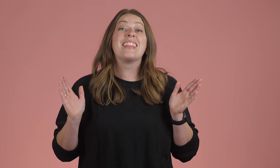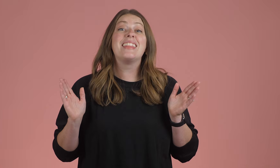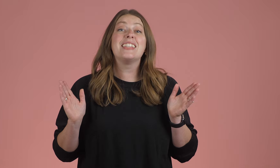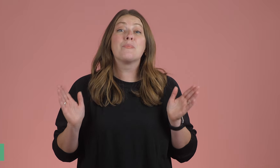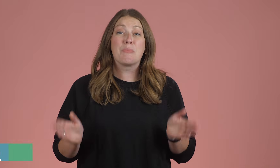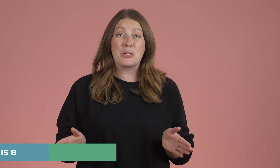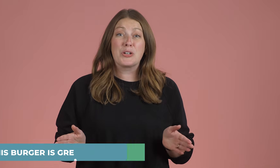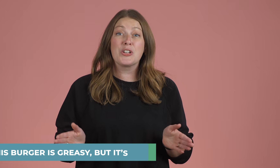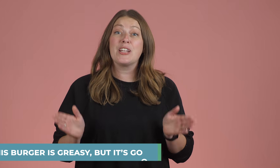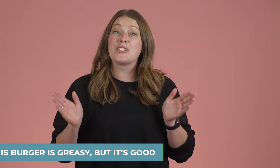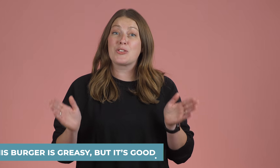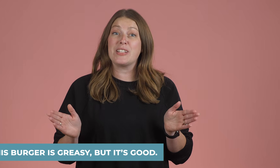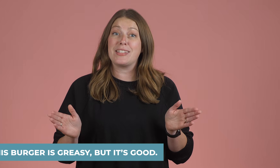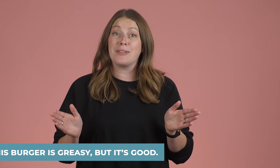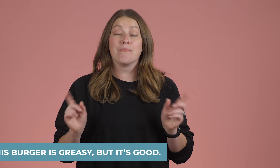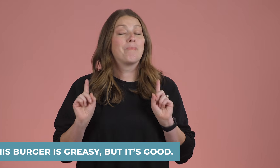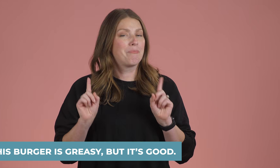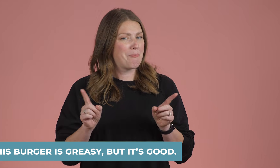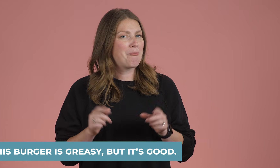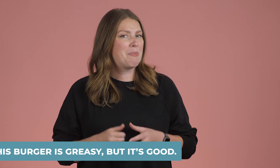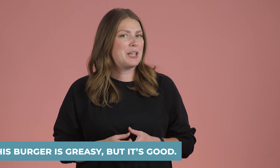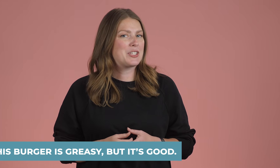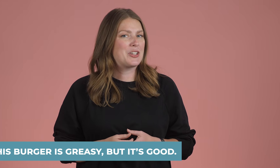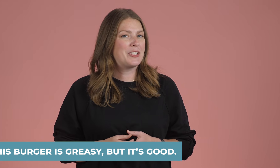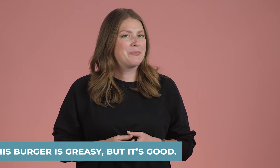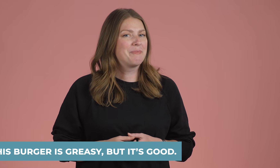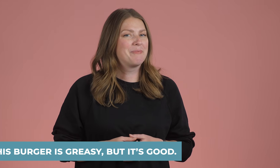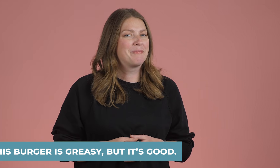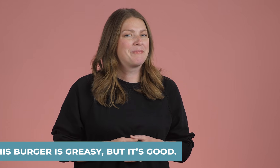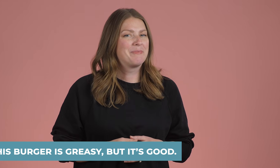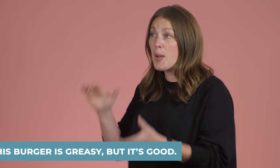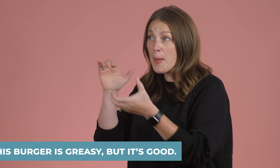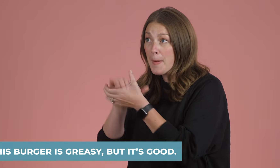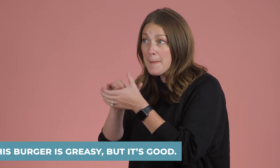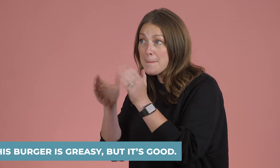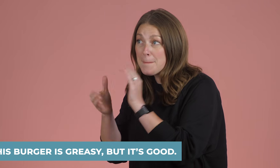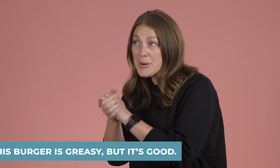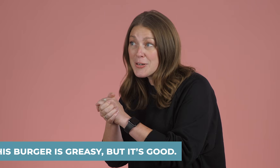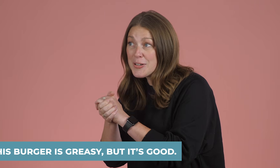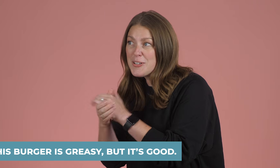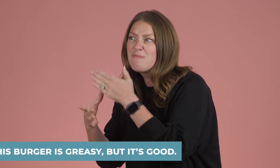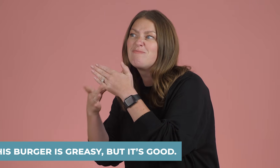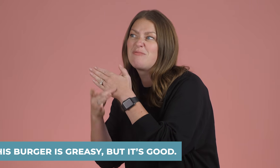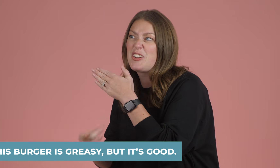This burger is greasy, but it's good Burger.